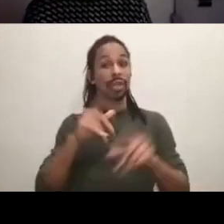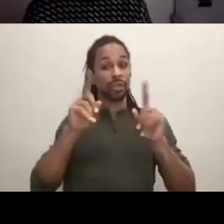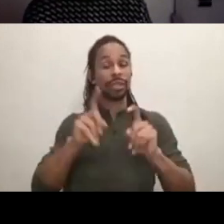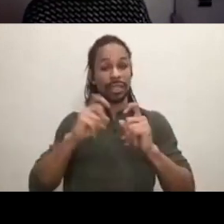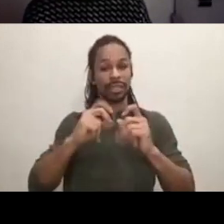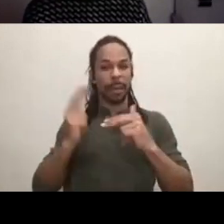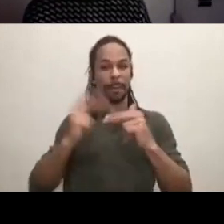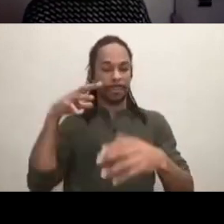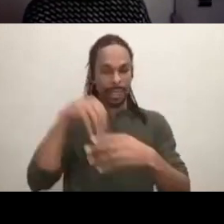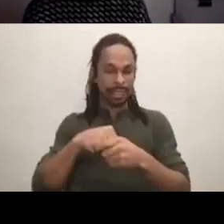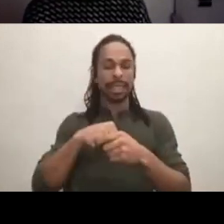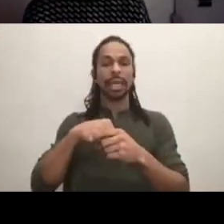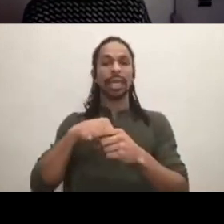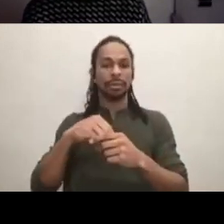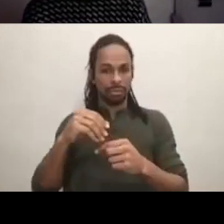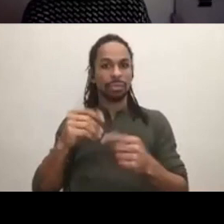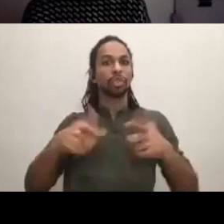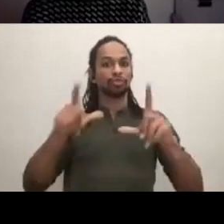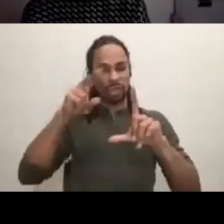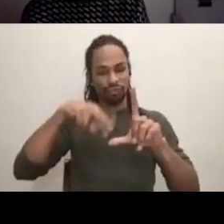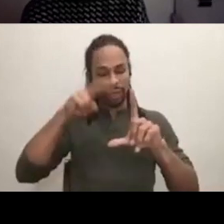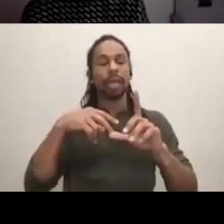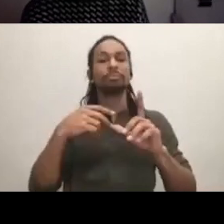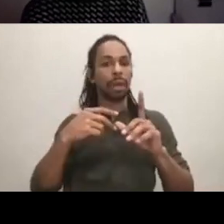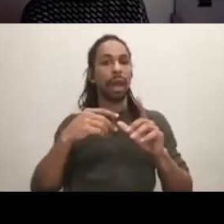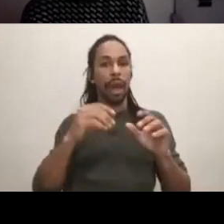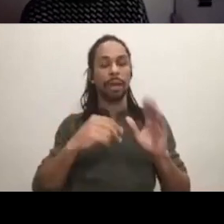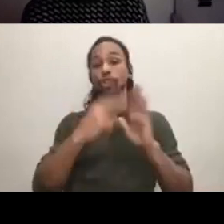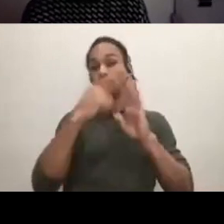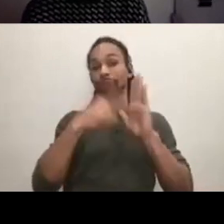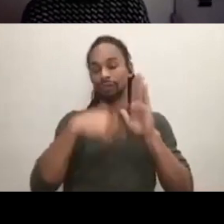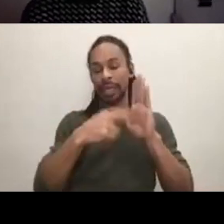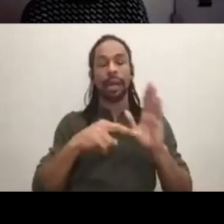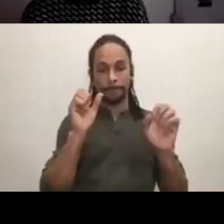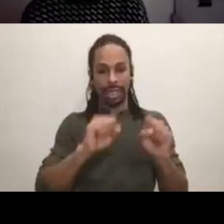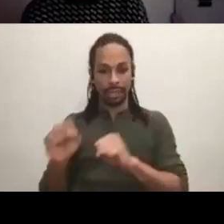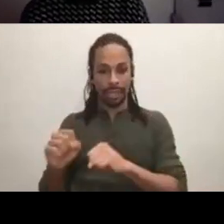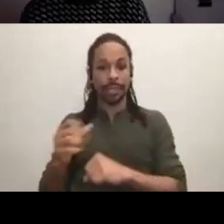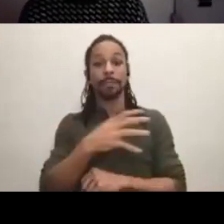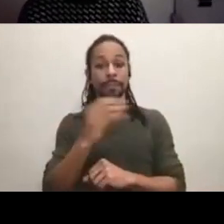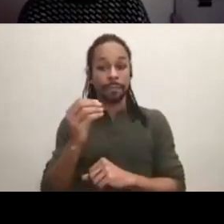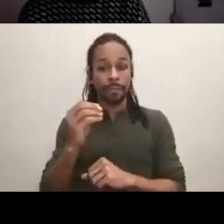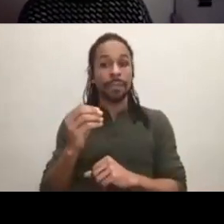food is a way to bring people together and we were thinking about that but how could